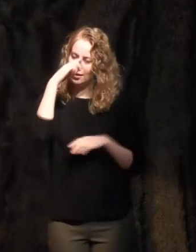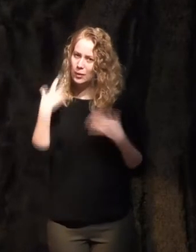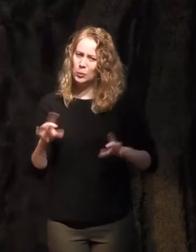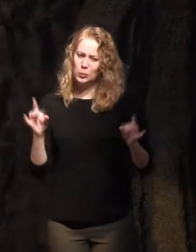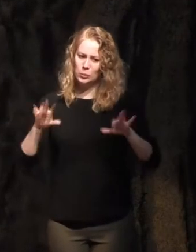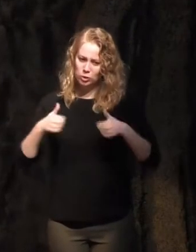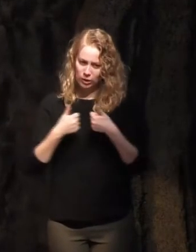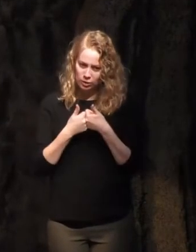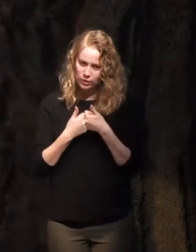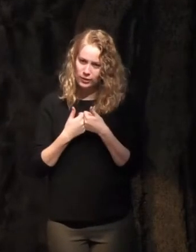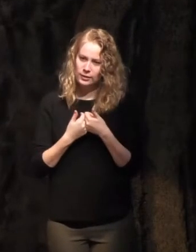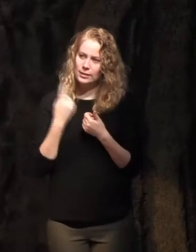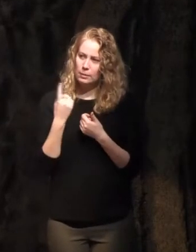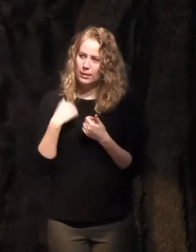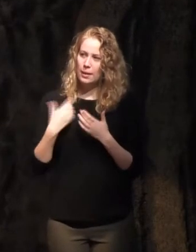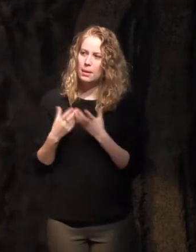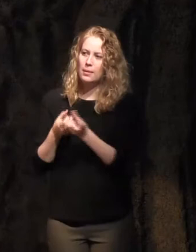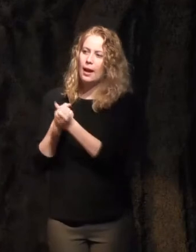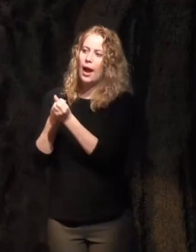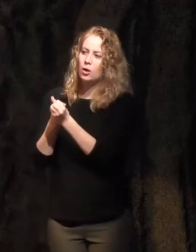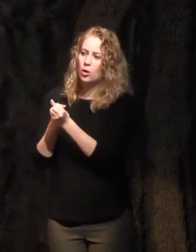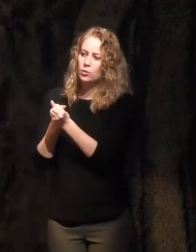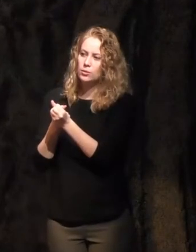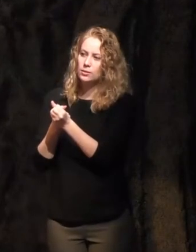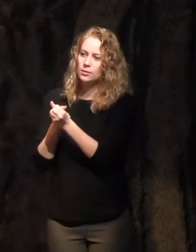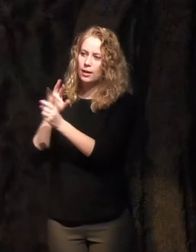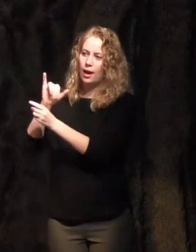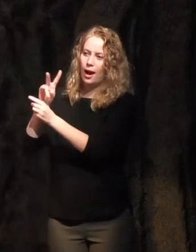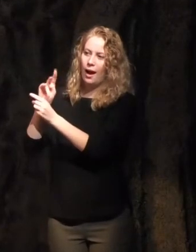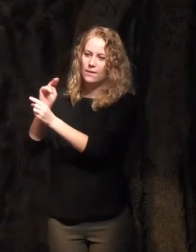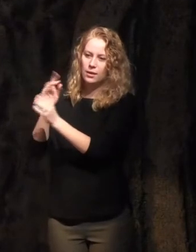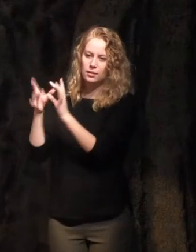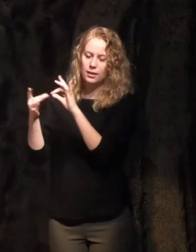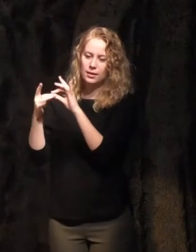is actually I think something that might echo something that Ivan said to you yesterday which is okay